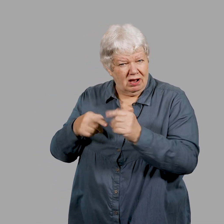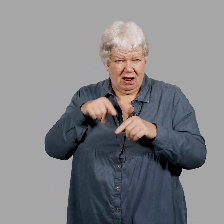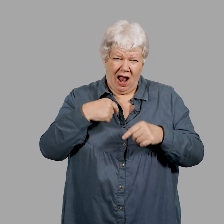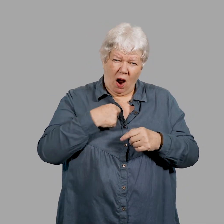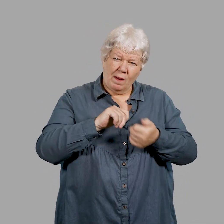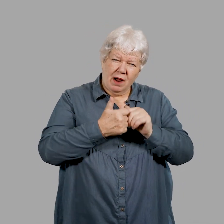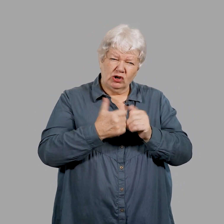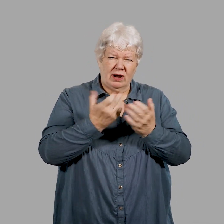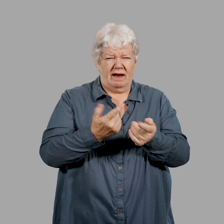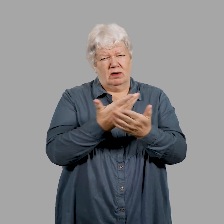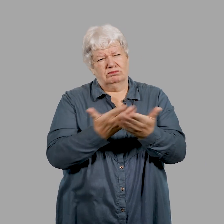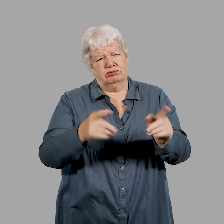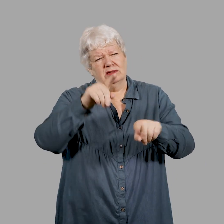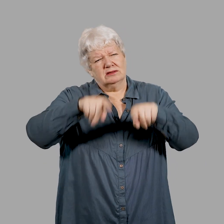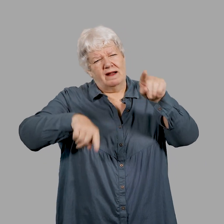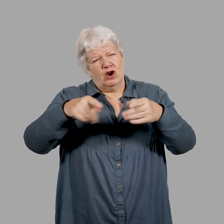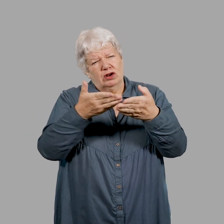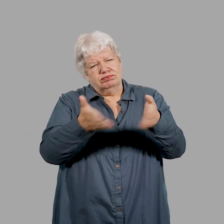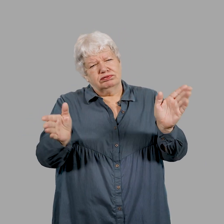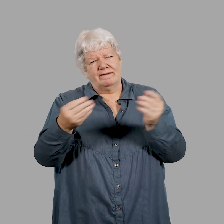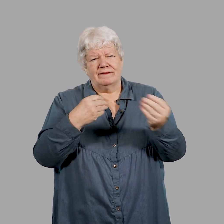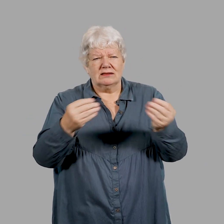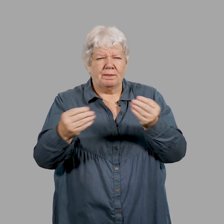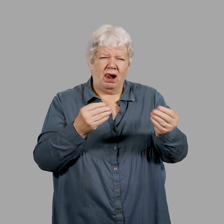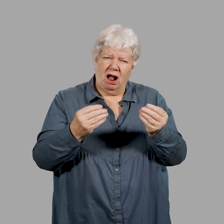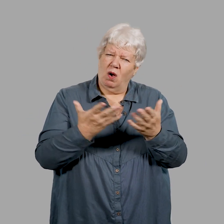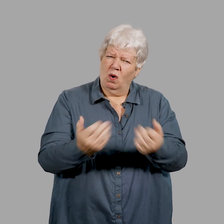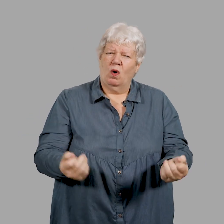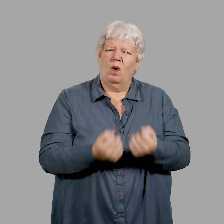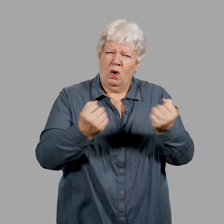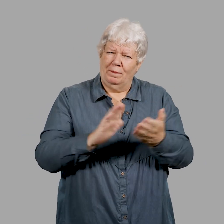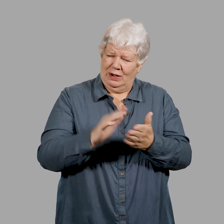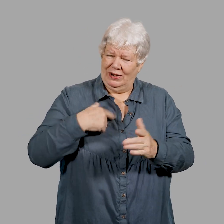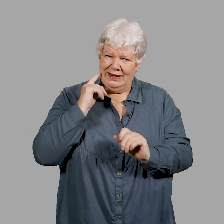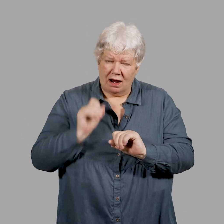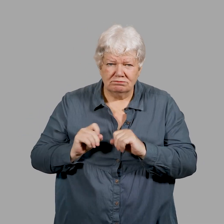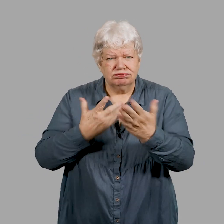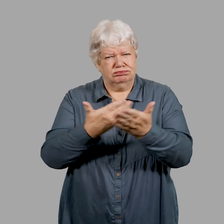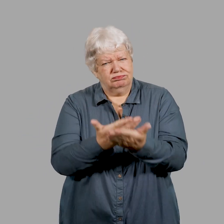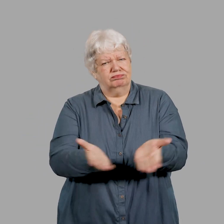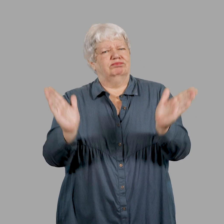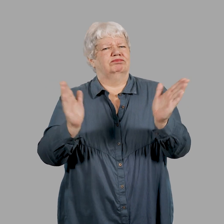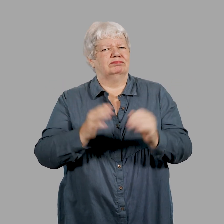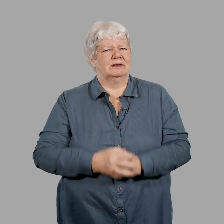The diversity and flexibility of our partnership is our greatest strength, allowing us to deliver more.